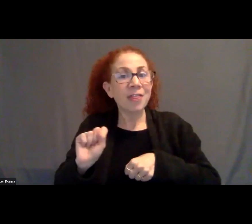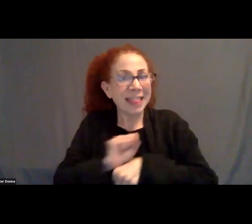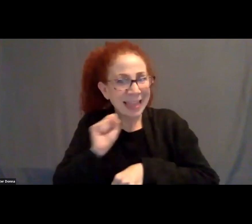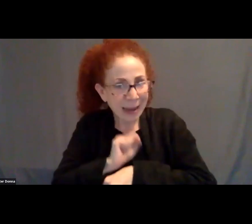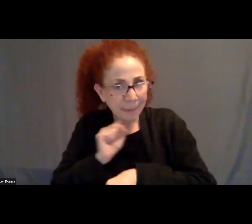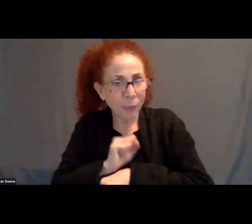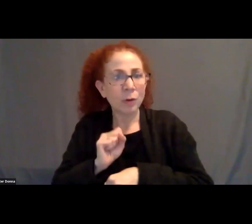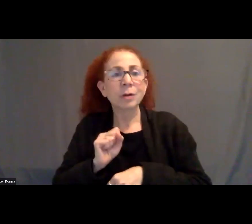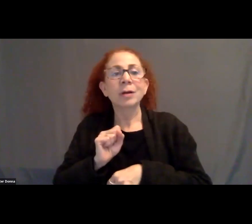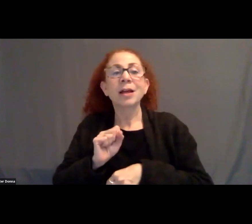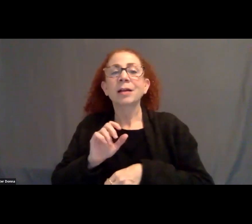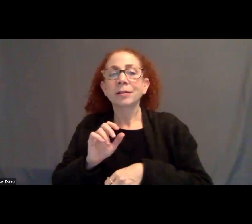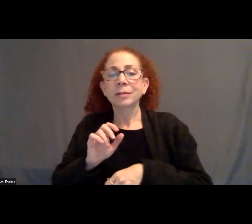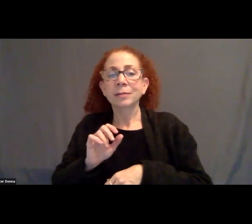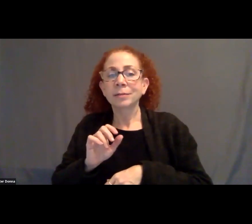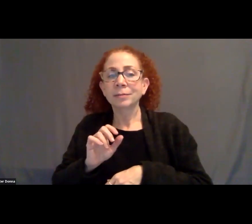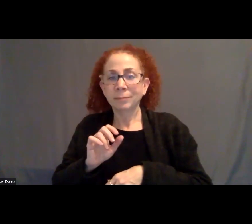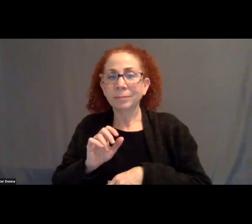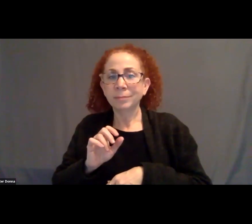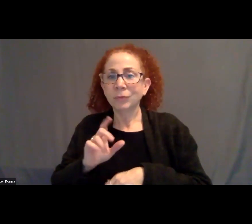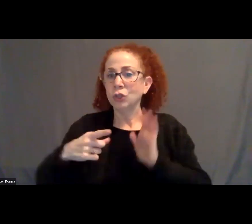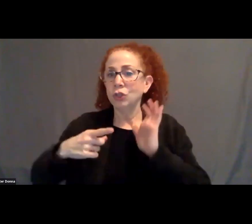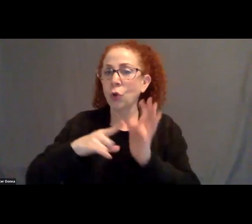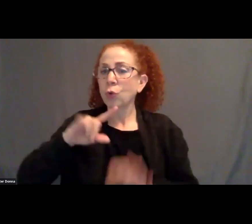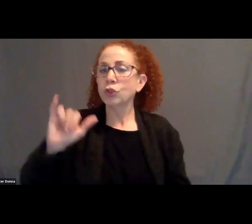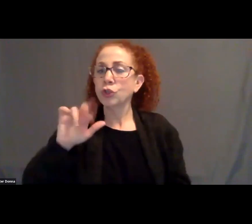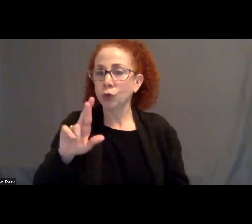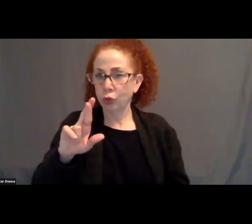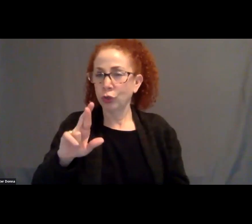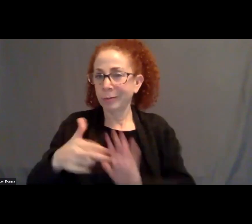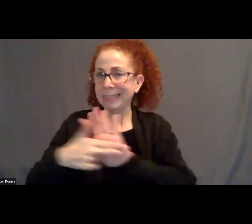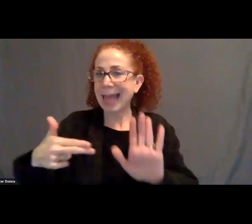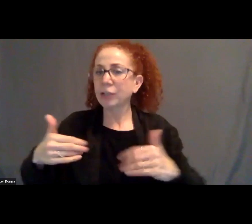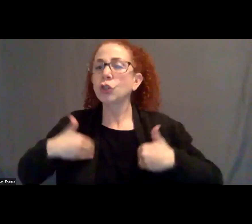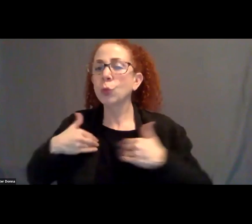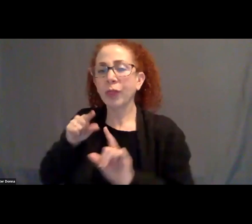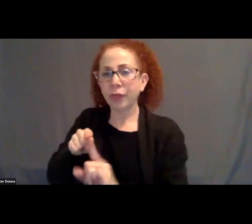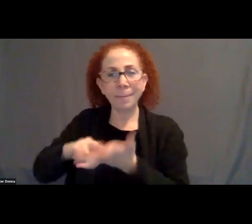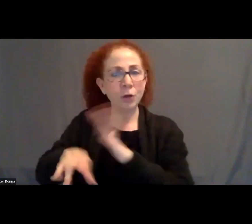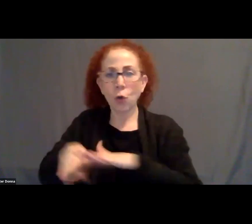served as the mark of junior status or youth.